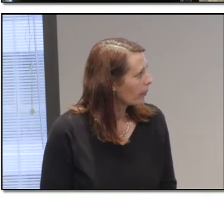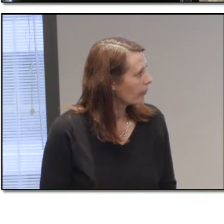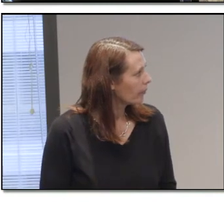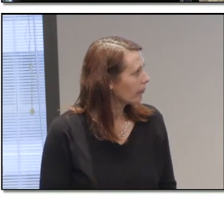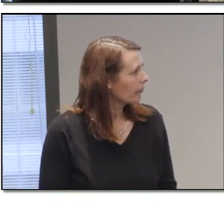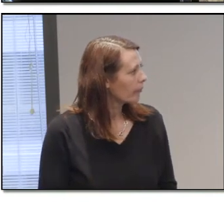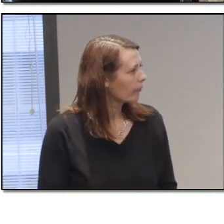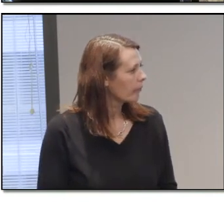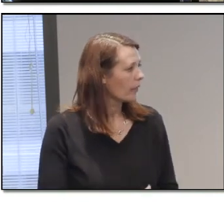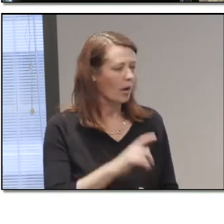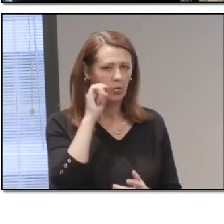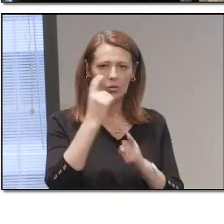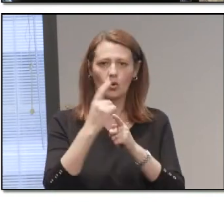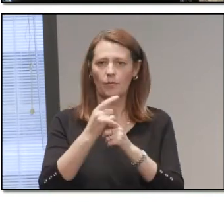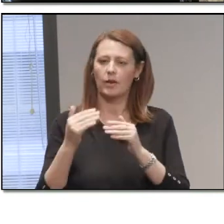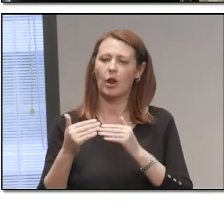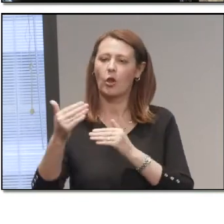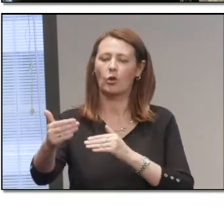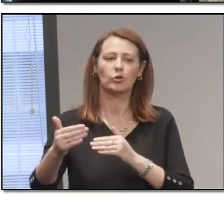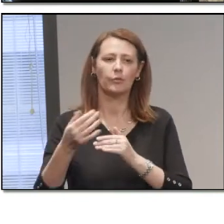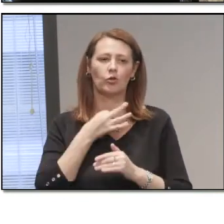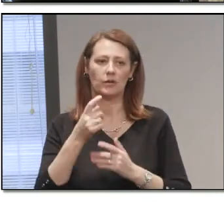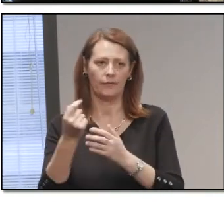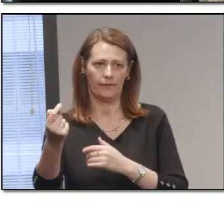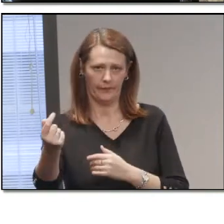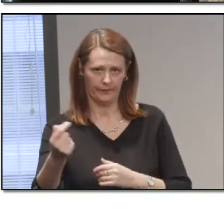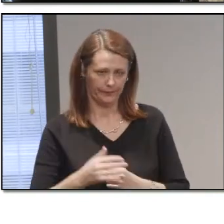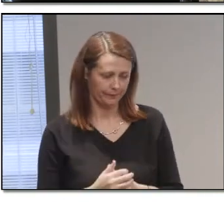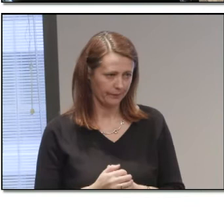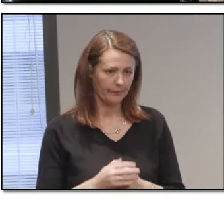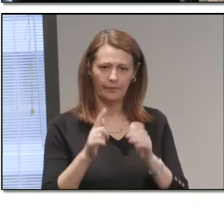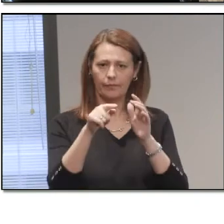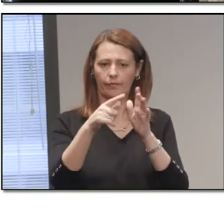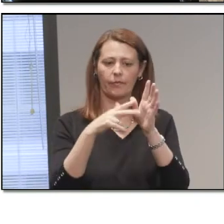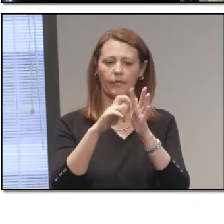I'll talk about the long-term risks later. So, Andrea talked about exposure pathways.